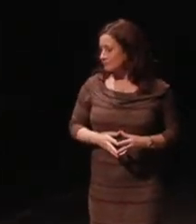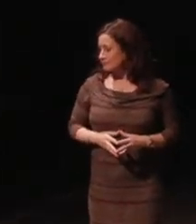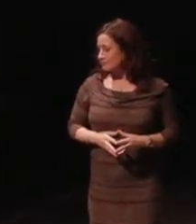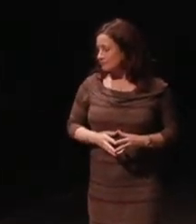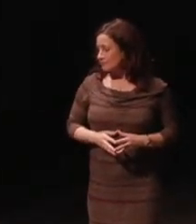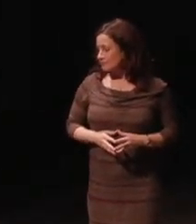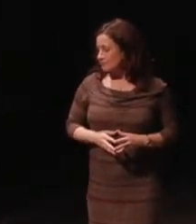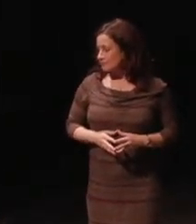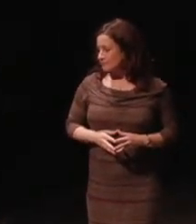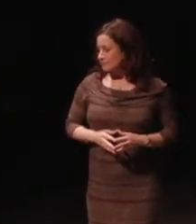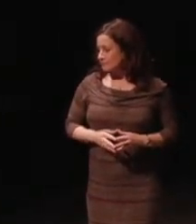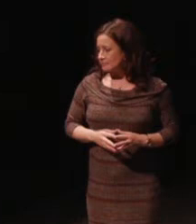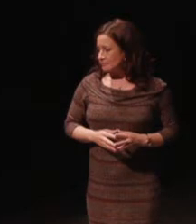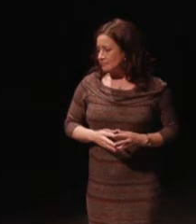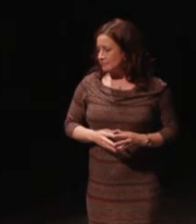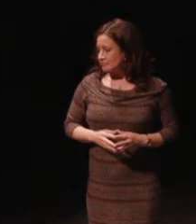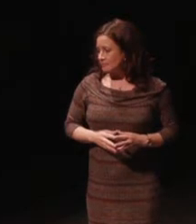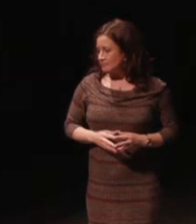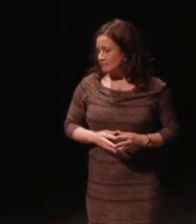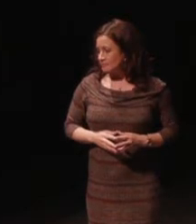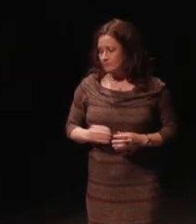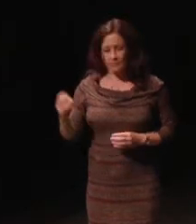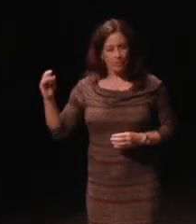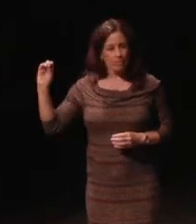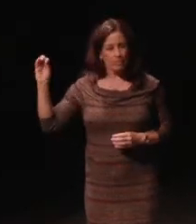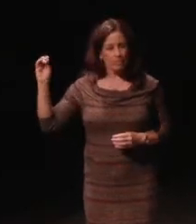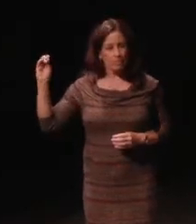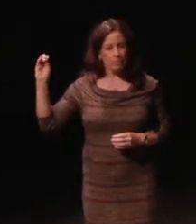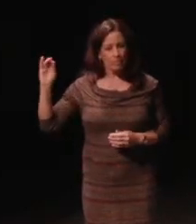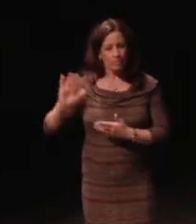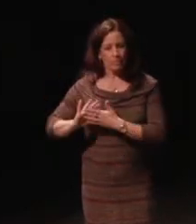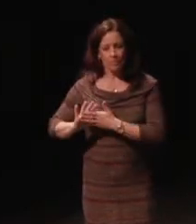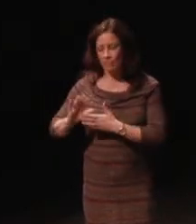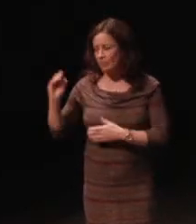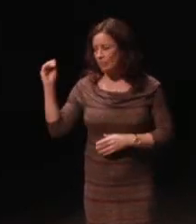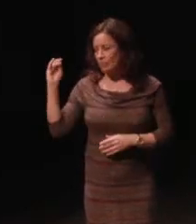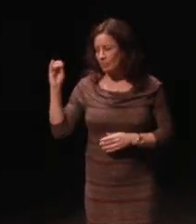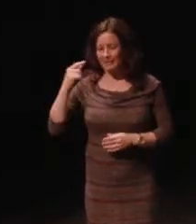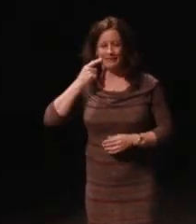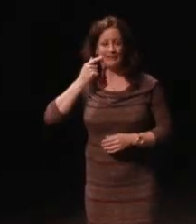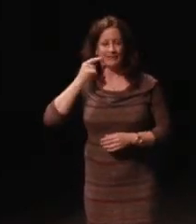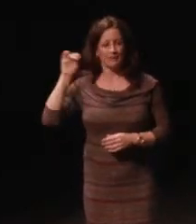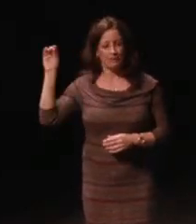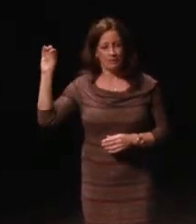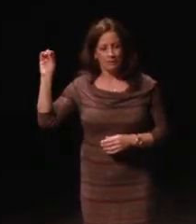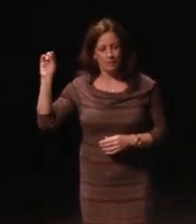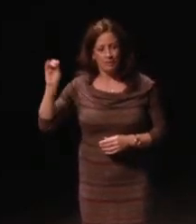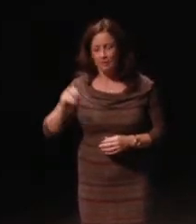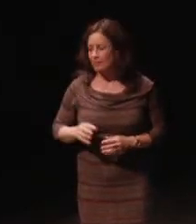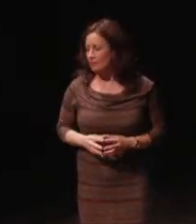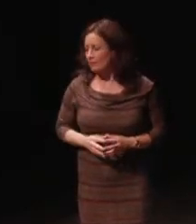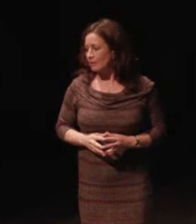character. Oh, no. There's something wrong. Oh, there you go.